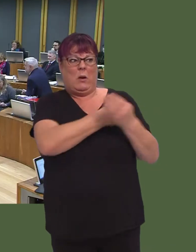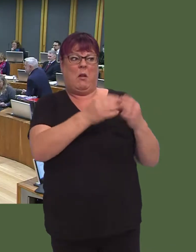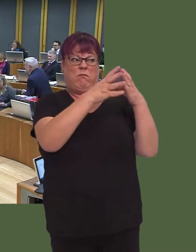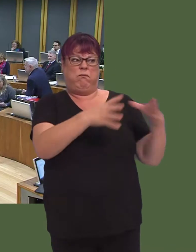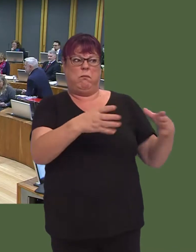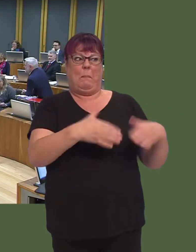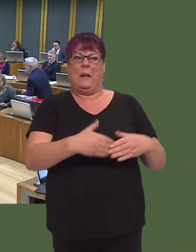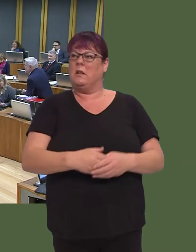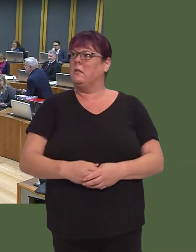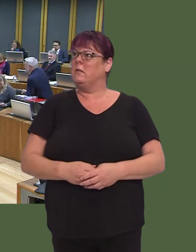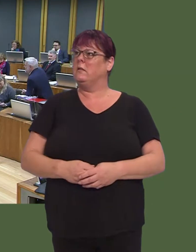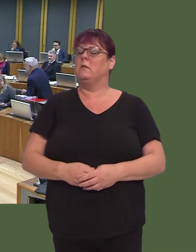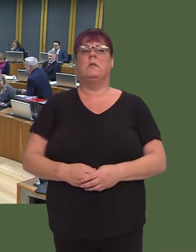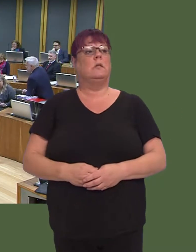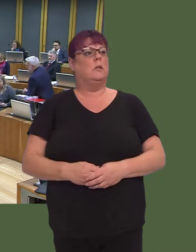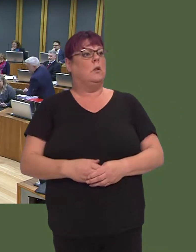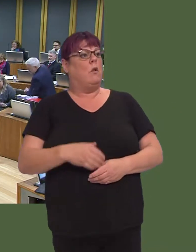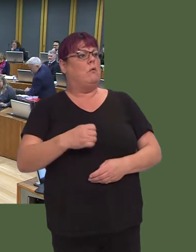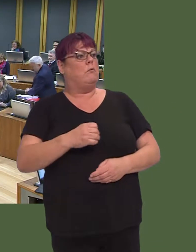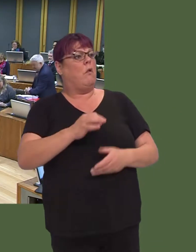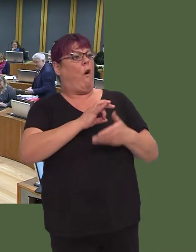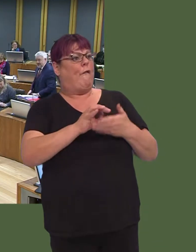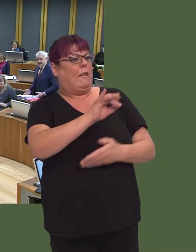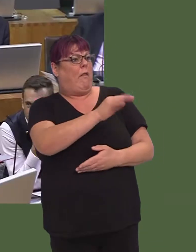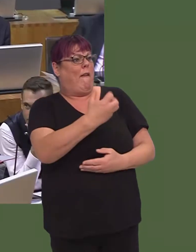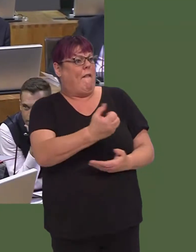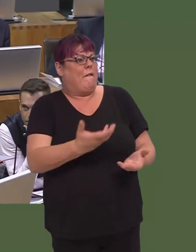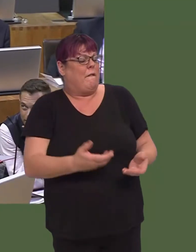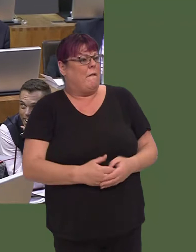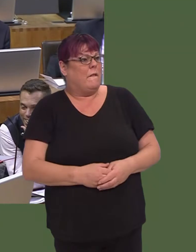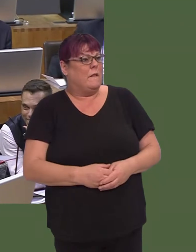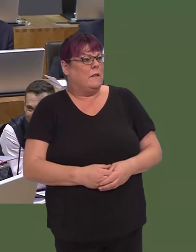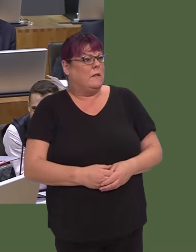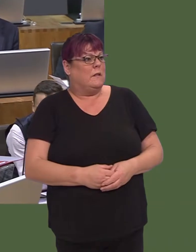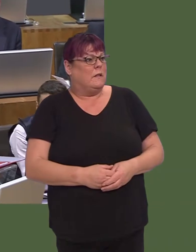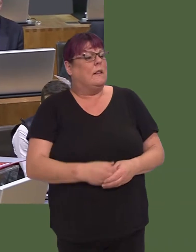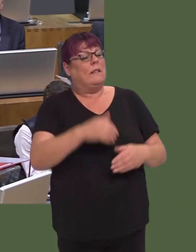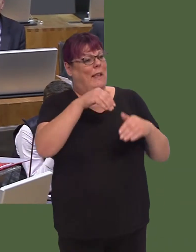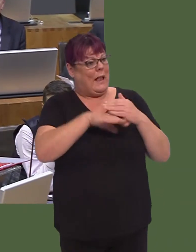Carwyn Jones AM: First of all, we have an office in Dublin. I'd expect him to know that.